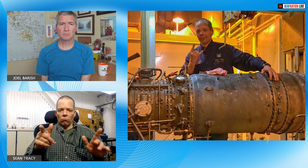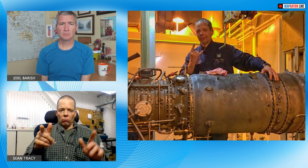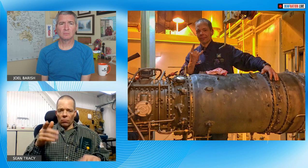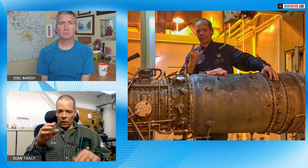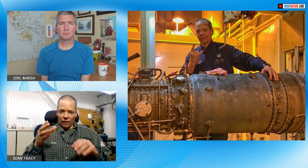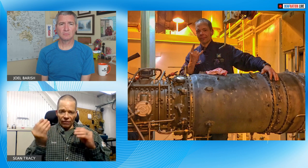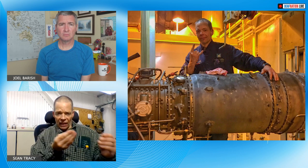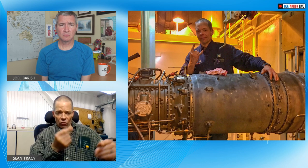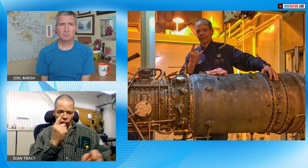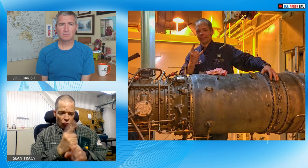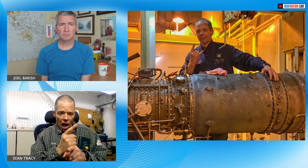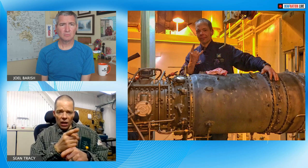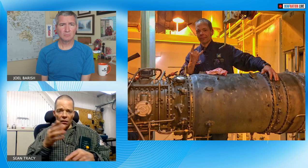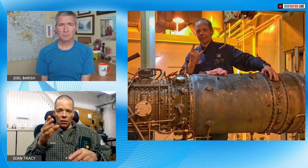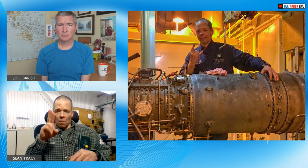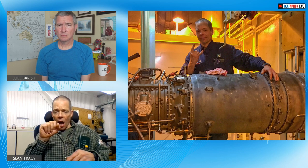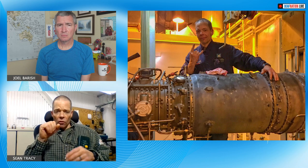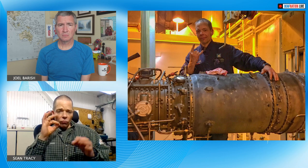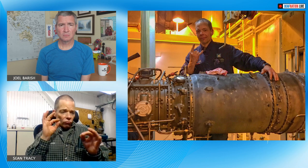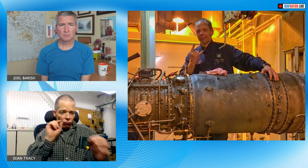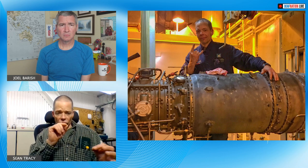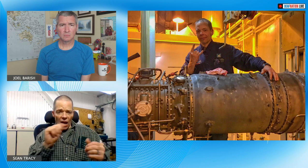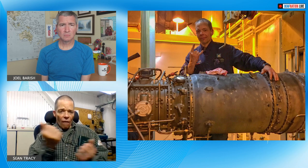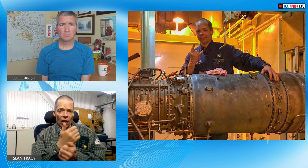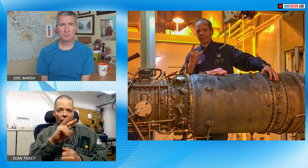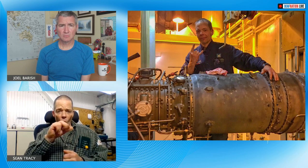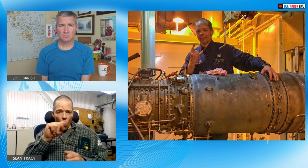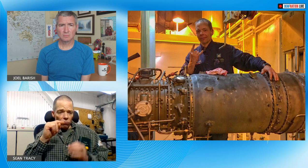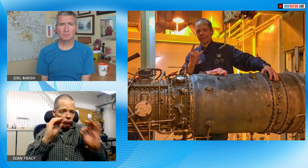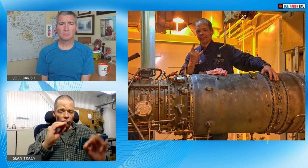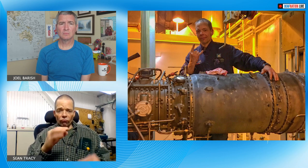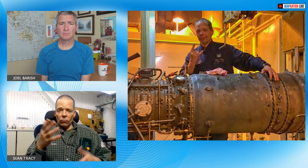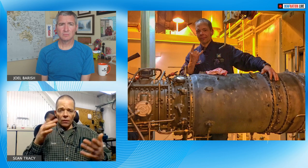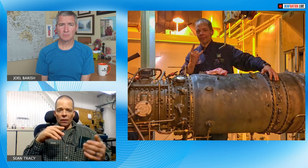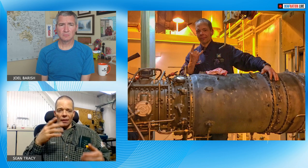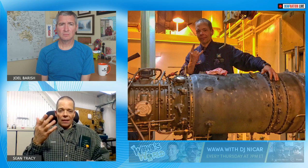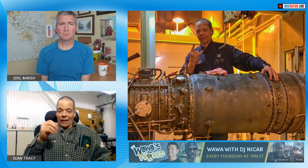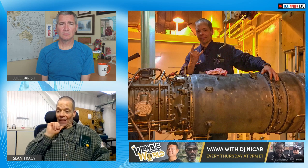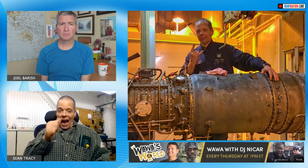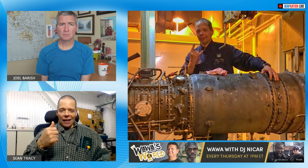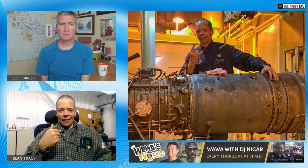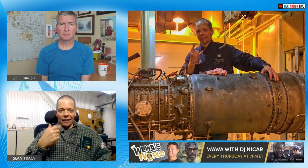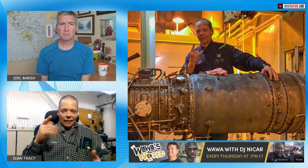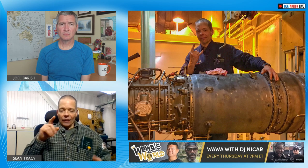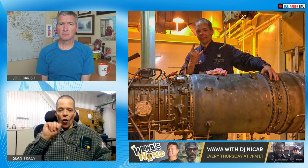I have to make sure they're doing their jobs and have the right voltage. If they aren't, then everyone is coming to me wondering